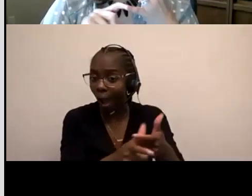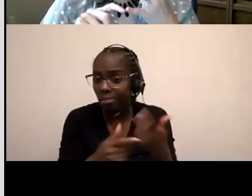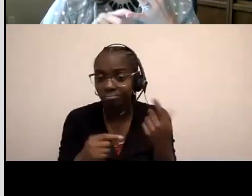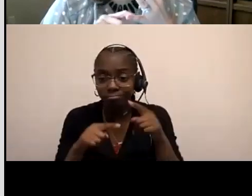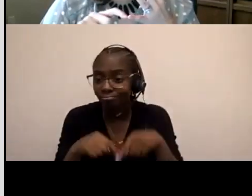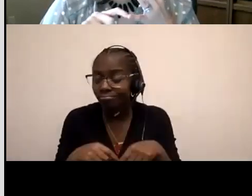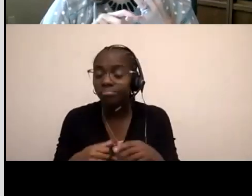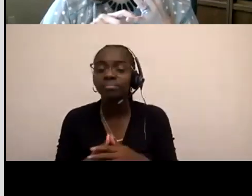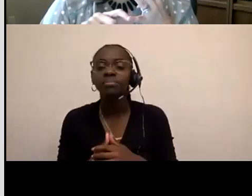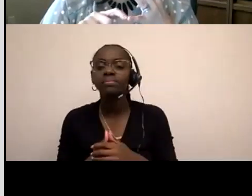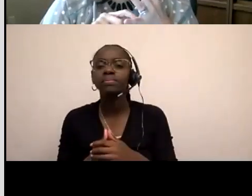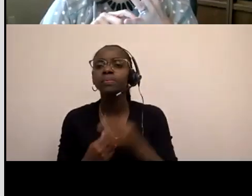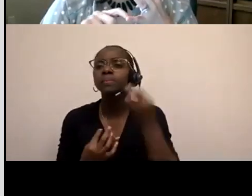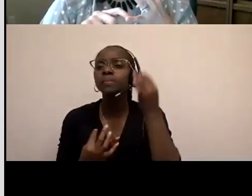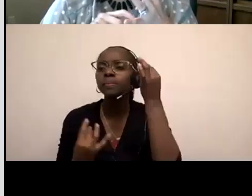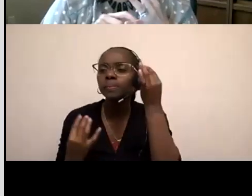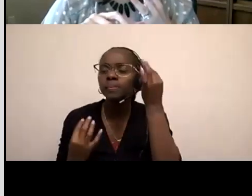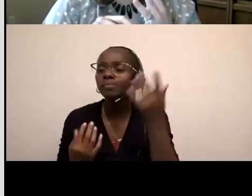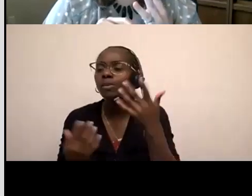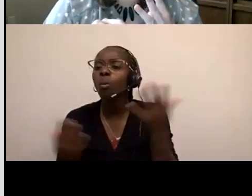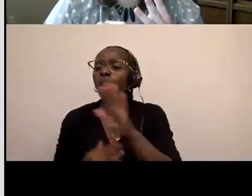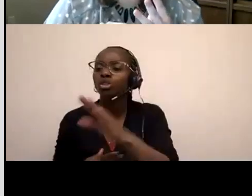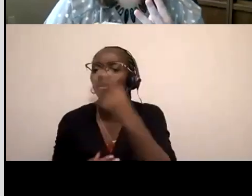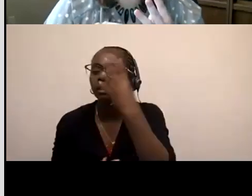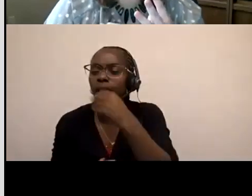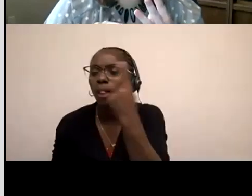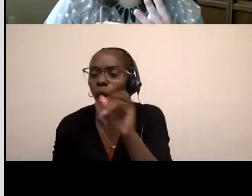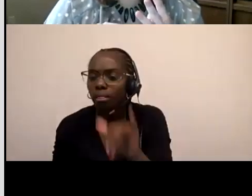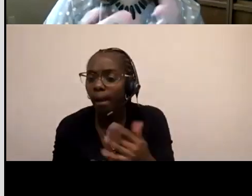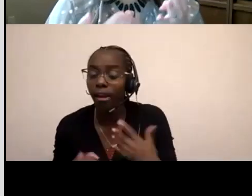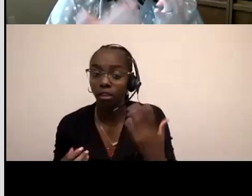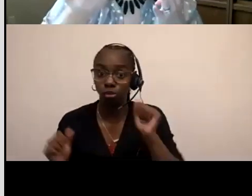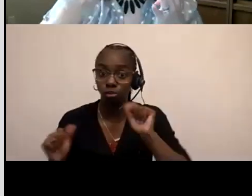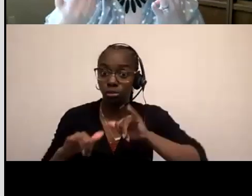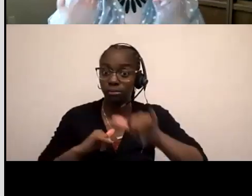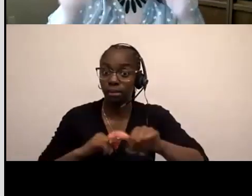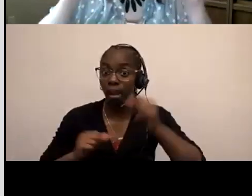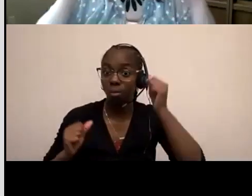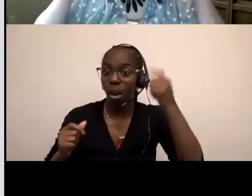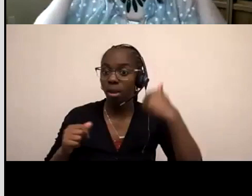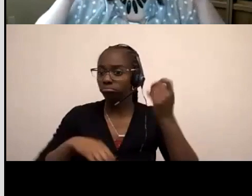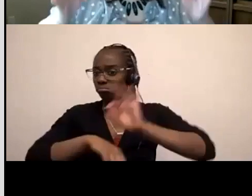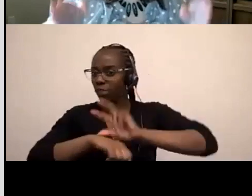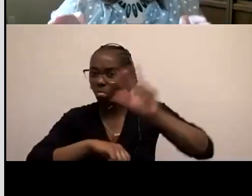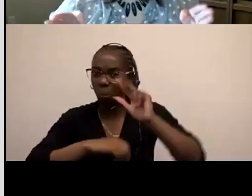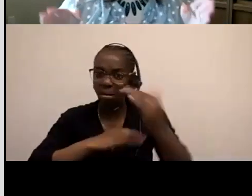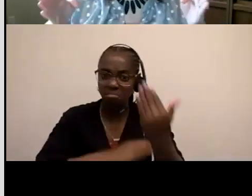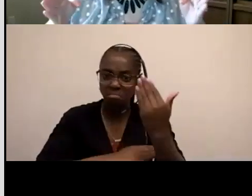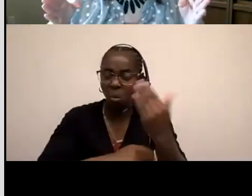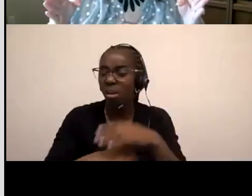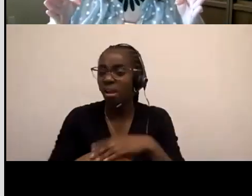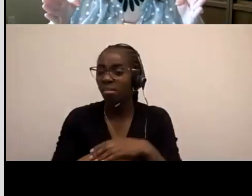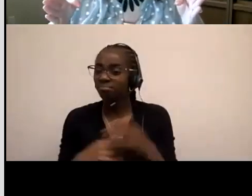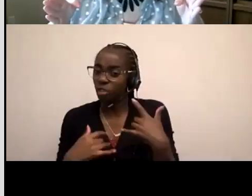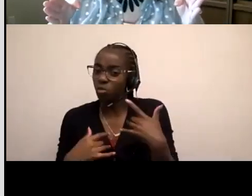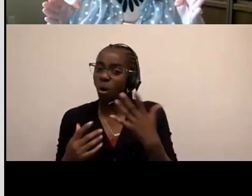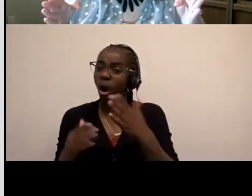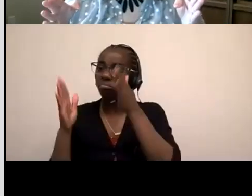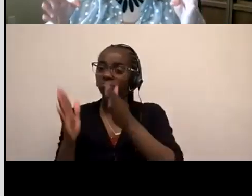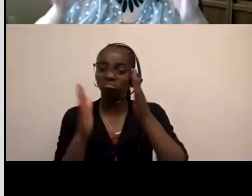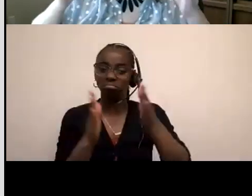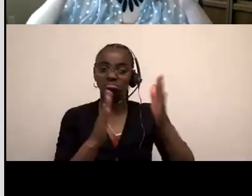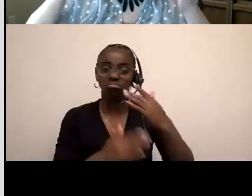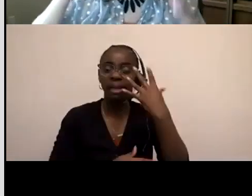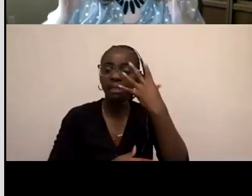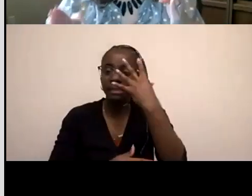YOUR SLEEP LOOKING LIKE? ARE YOU STAYING UP TILL 1 OR 2 IN THE MORNING? LET'S GET TO A SOLID SLEEP SCHEDULE WHERE WE'RE GOING TO BED AT